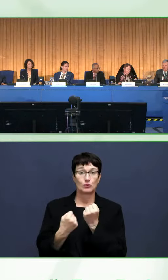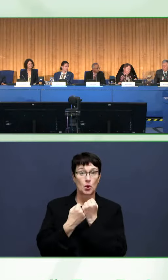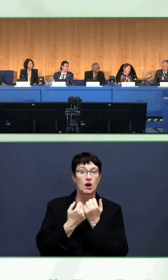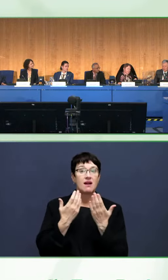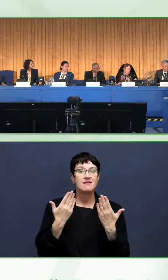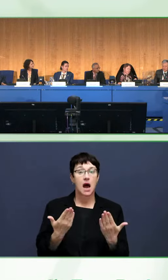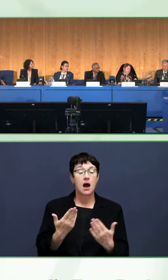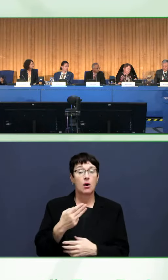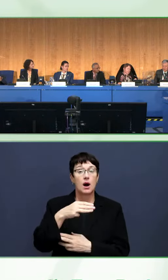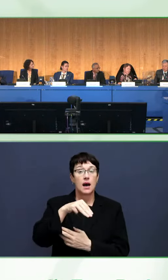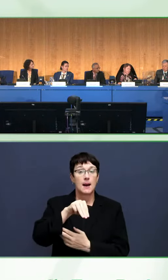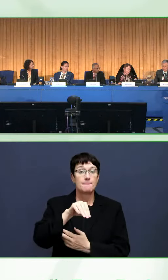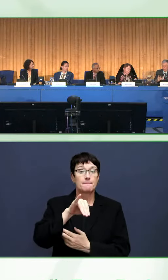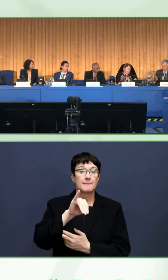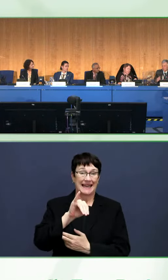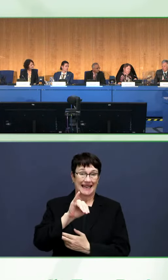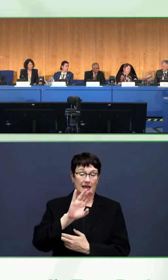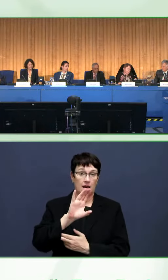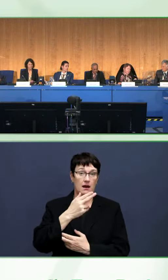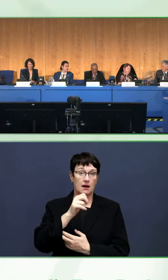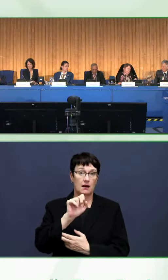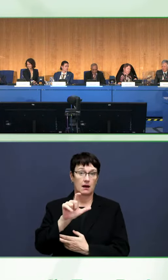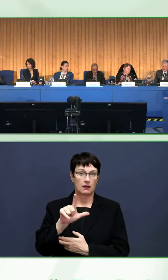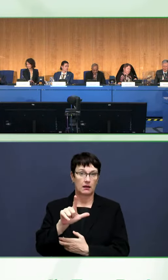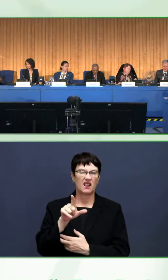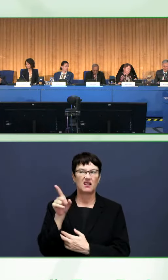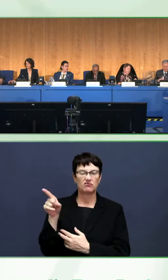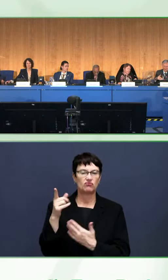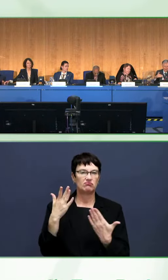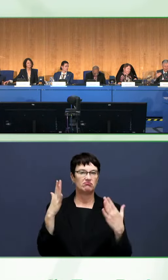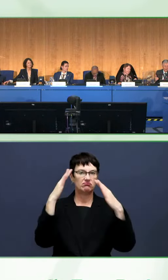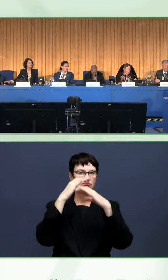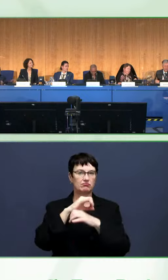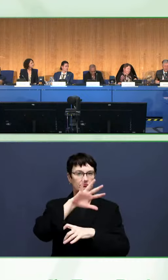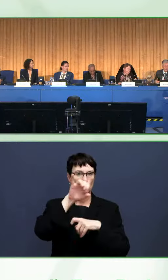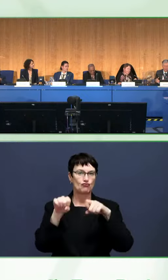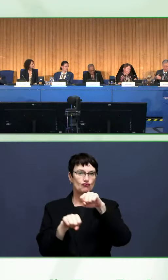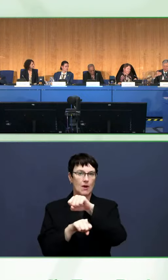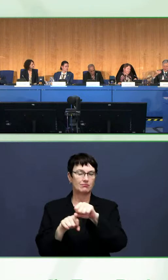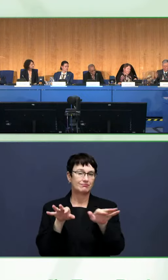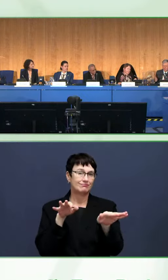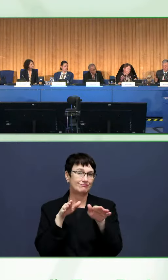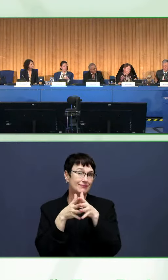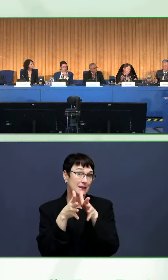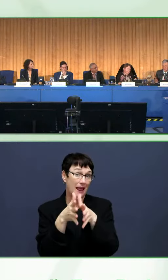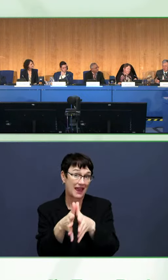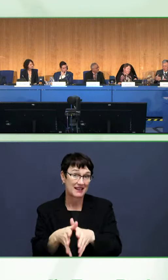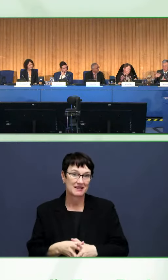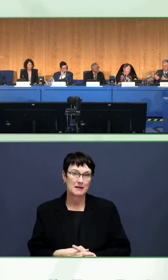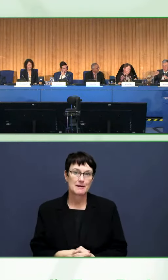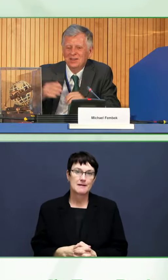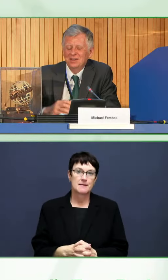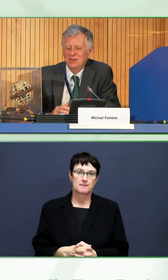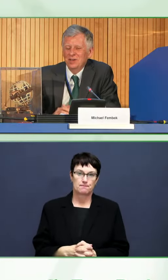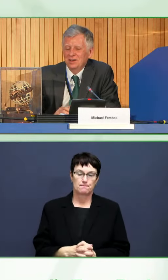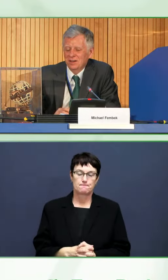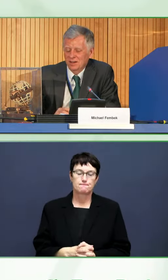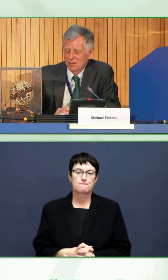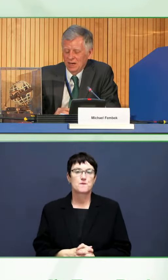With the Zero Project, we share the same vision, about innovation and competition and giving